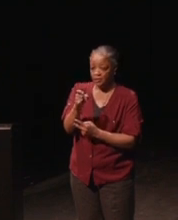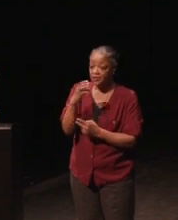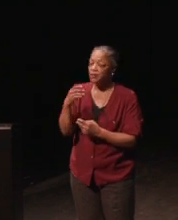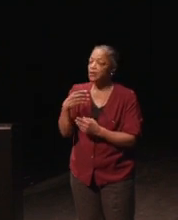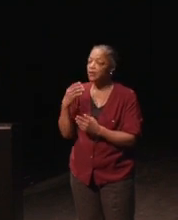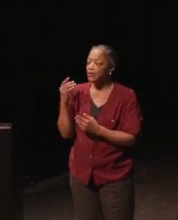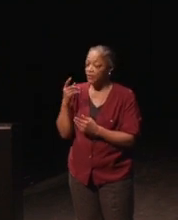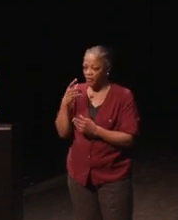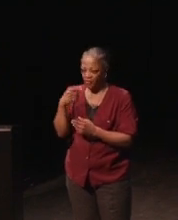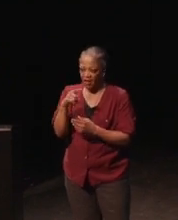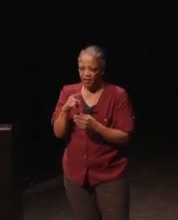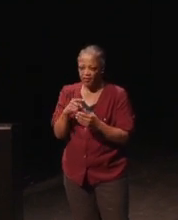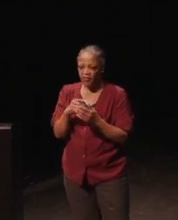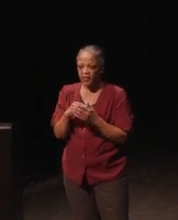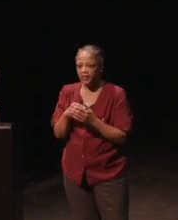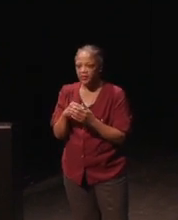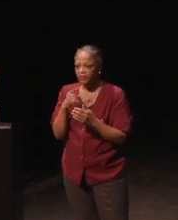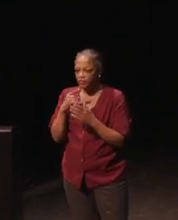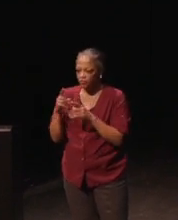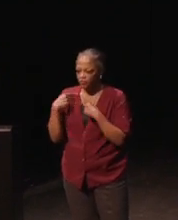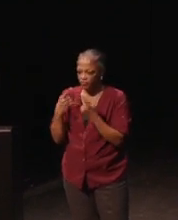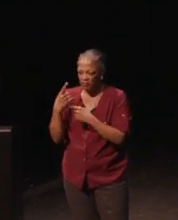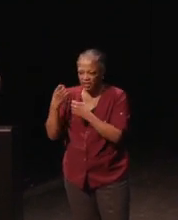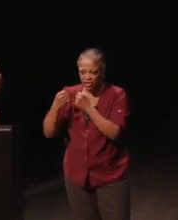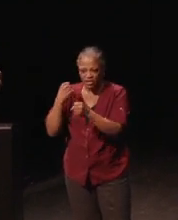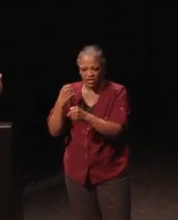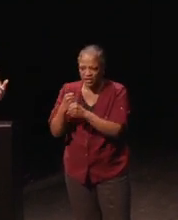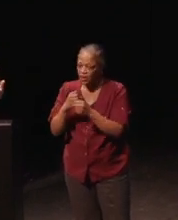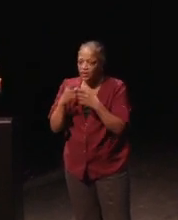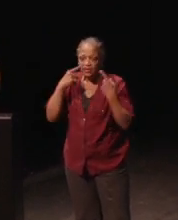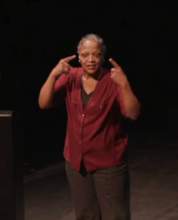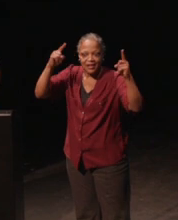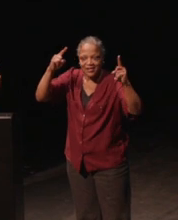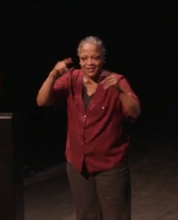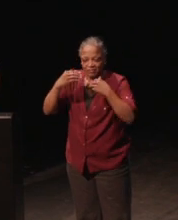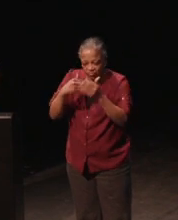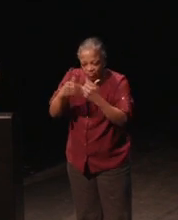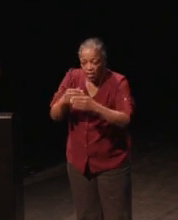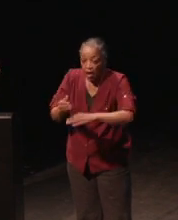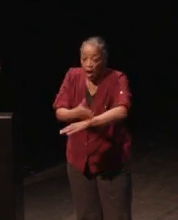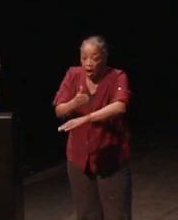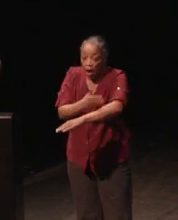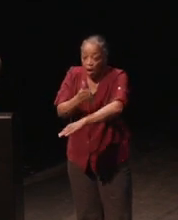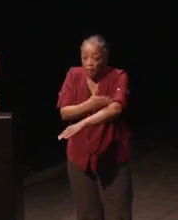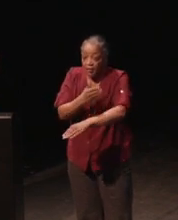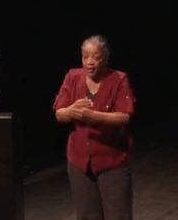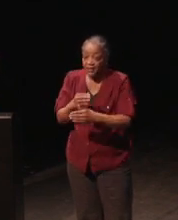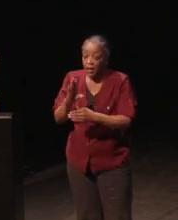been knocking out of the park over the past year with a ton of successive updates to functionality on the console.